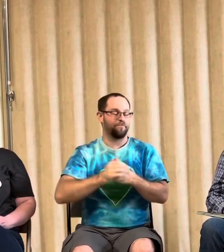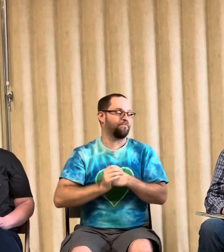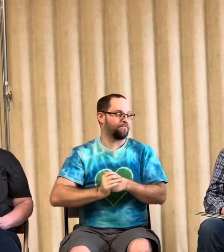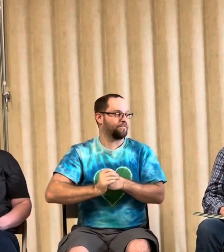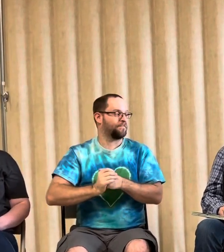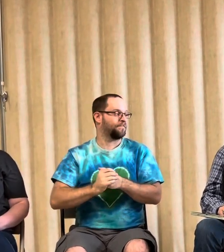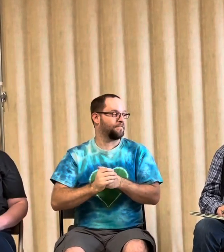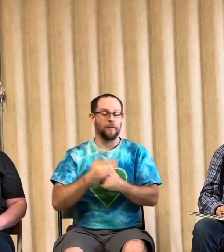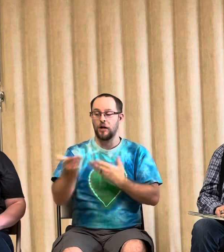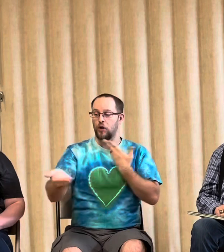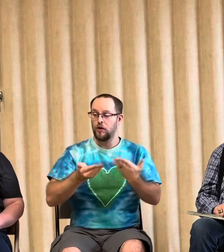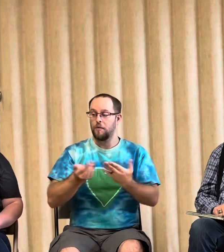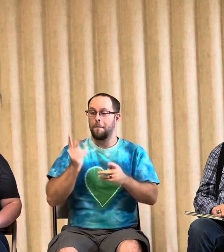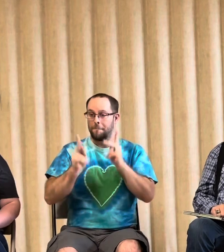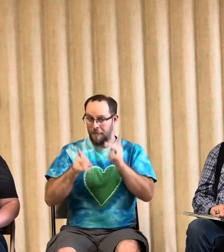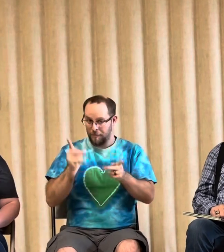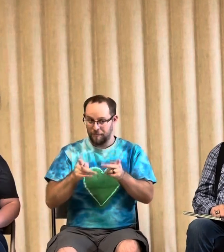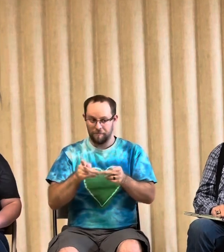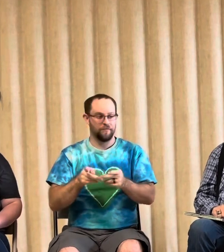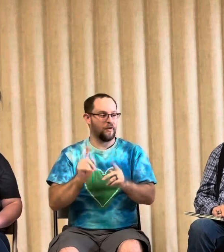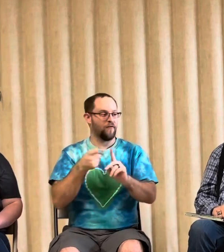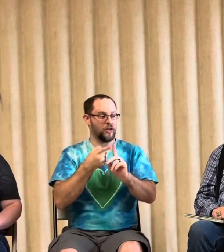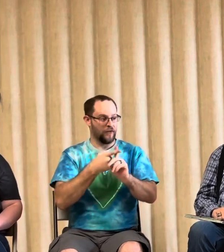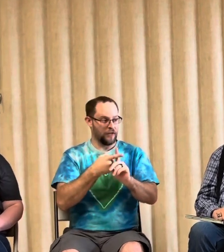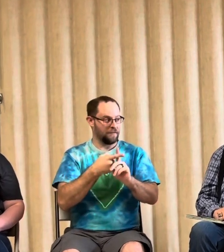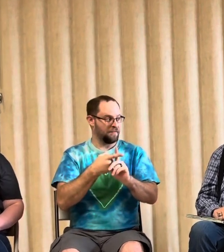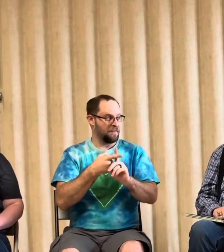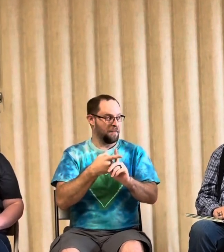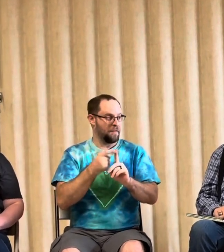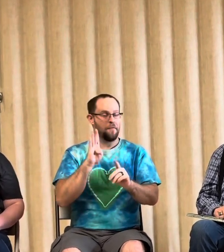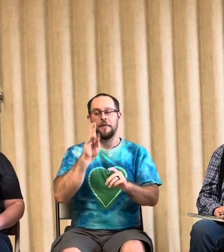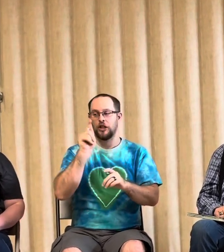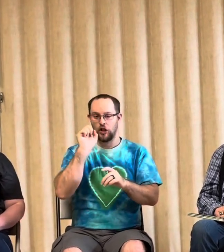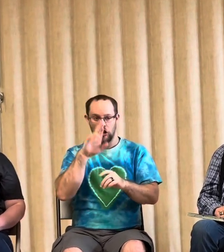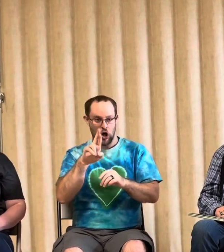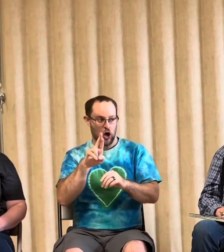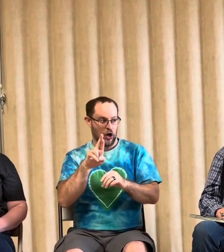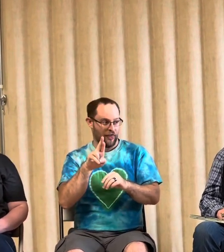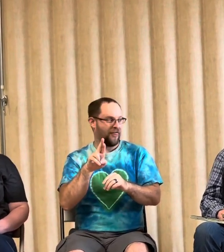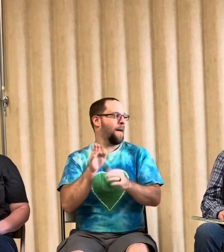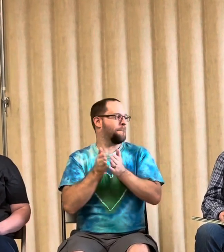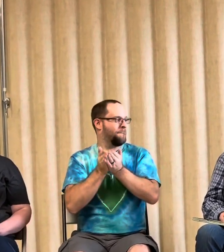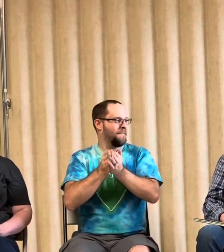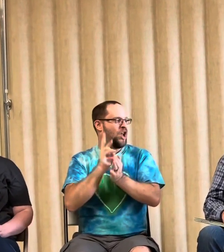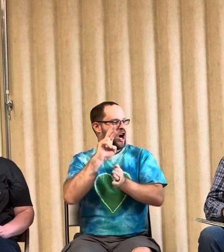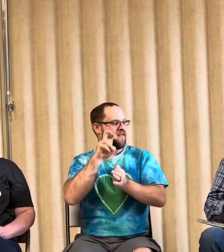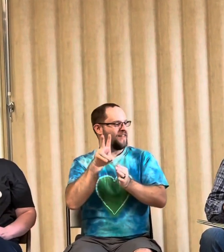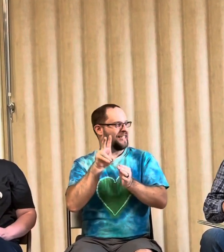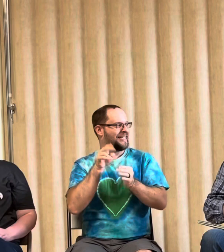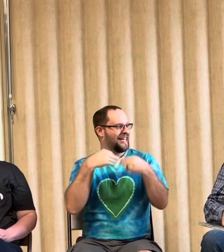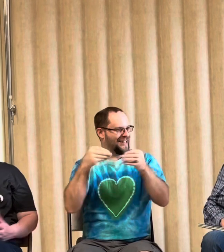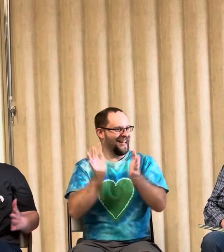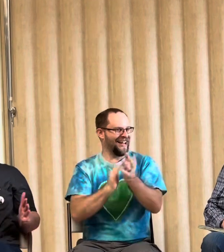I'm going to introduce some people. First of all, we have Mr. Buster the Boat & RV salesman.